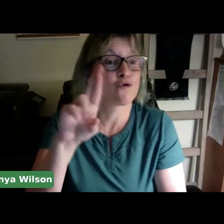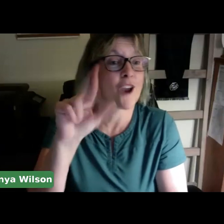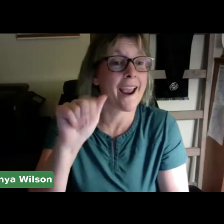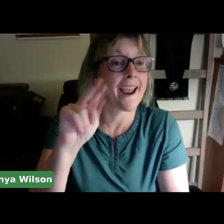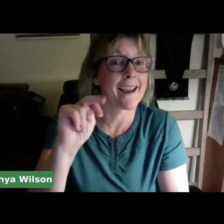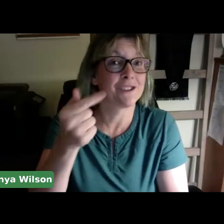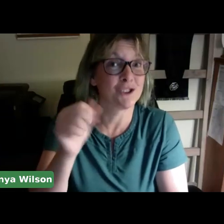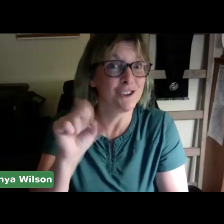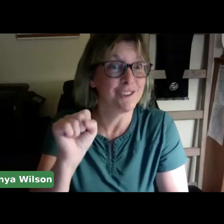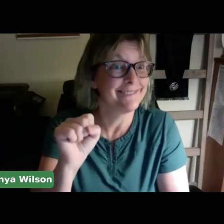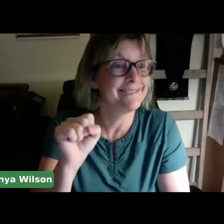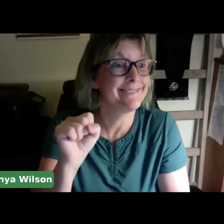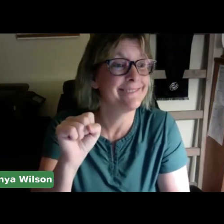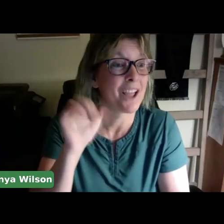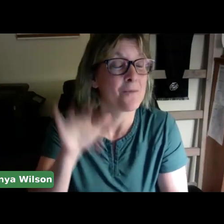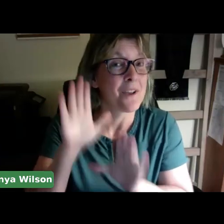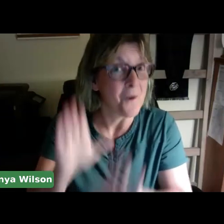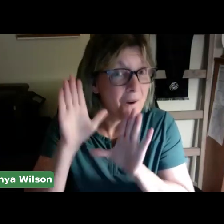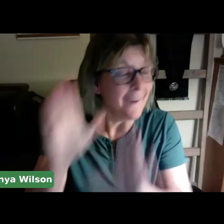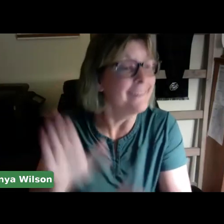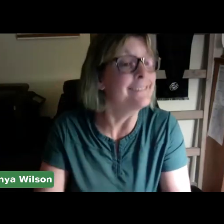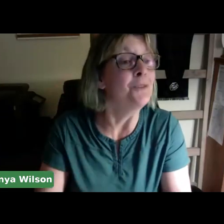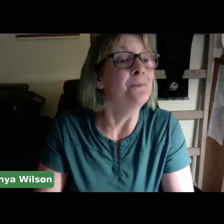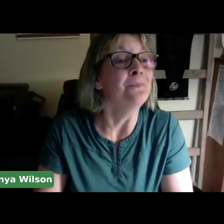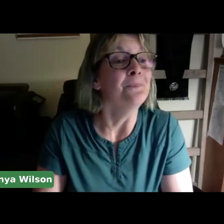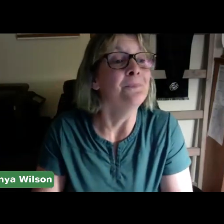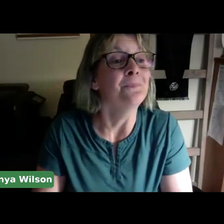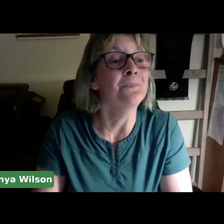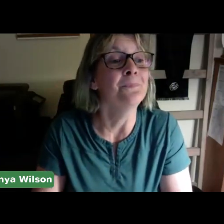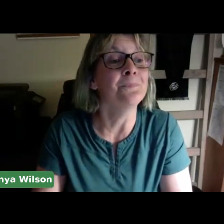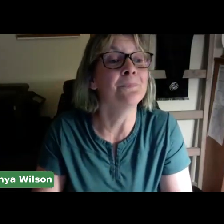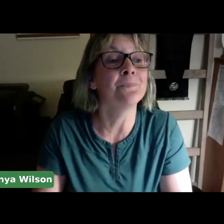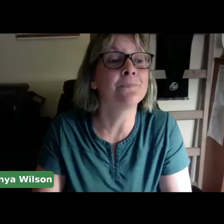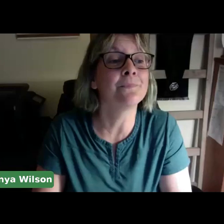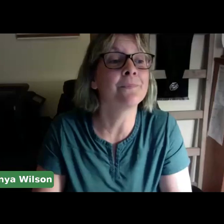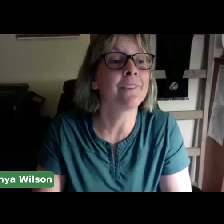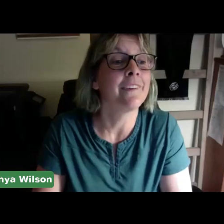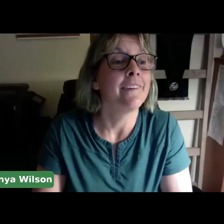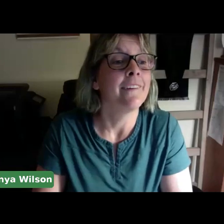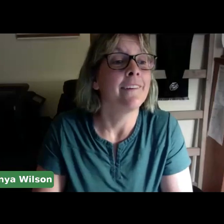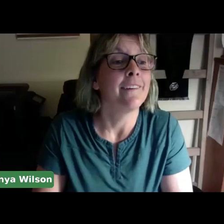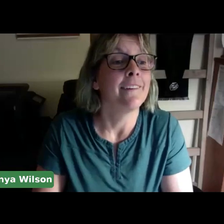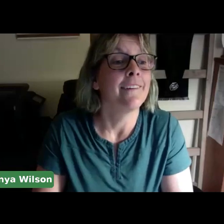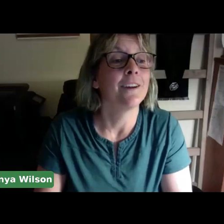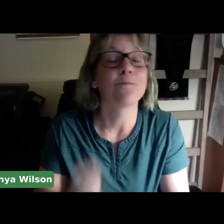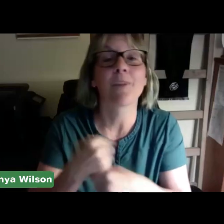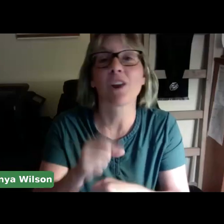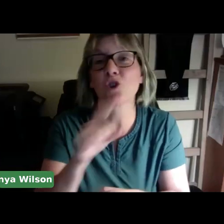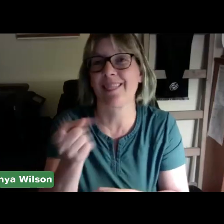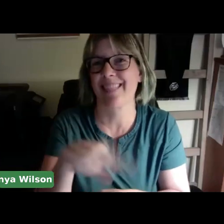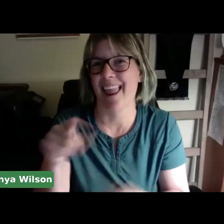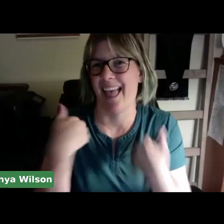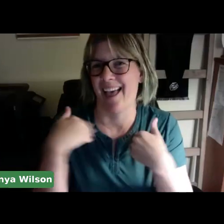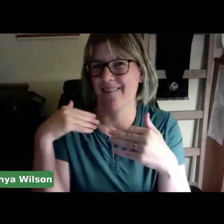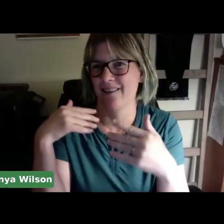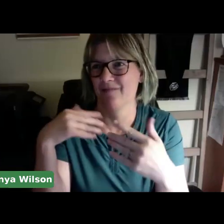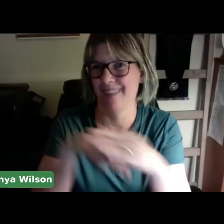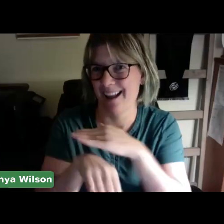Higher Dev Rangers. That's huge. And that would be fantastic too.